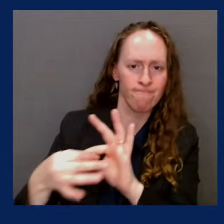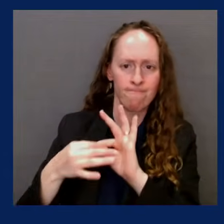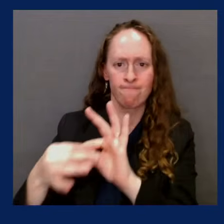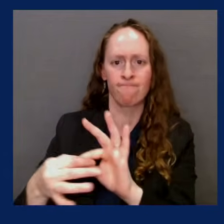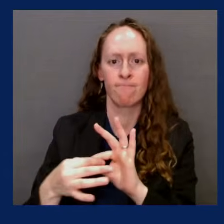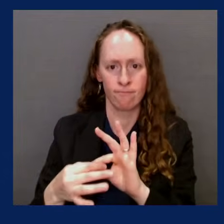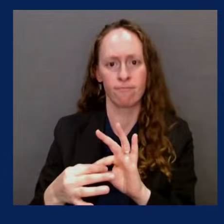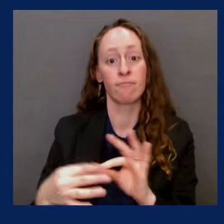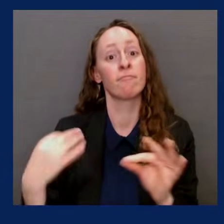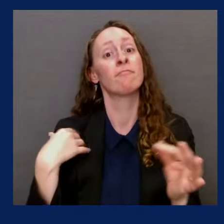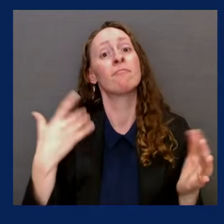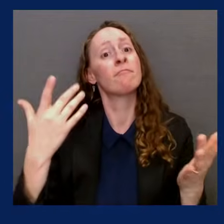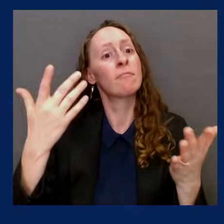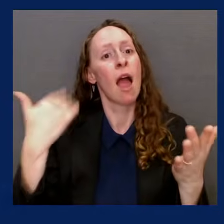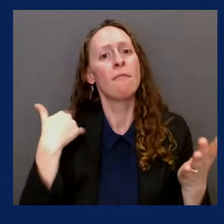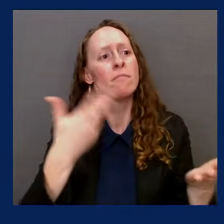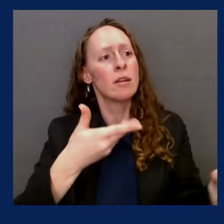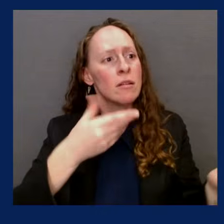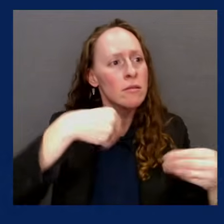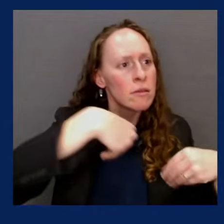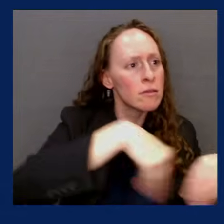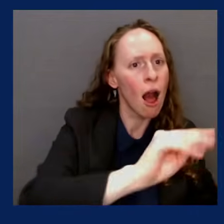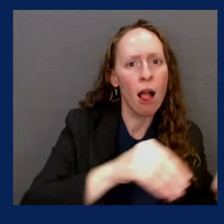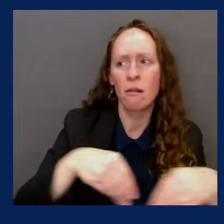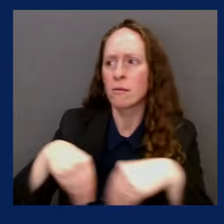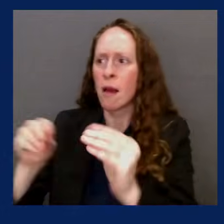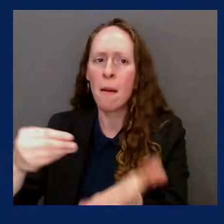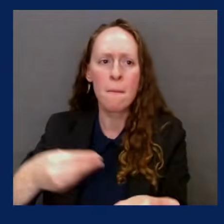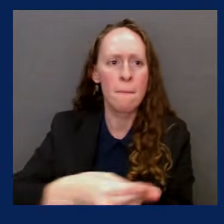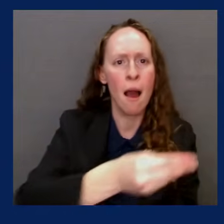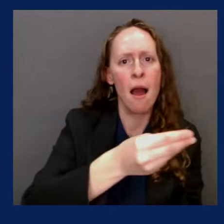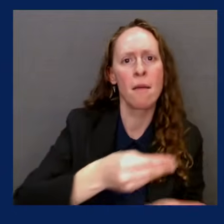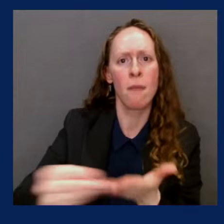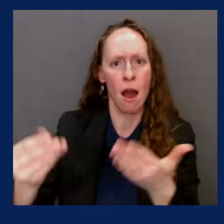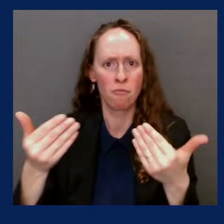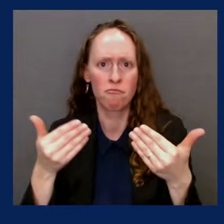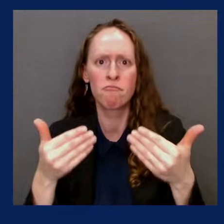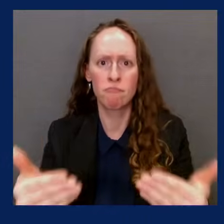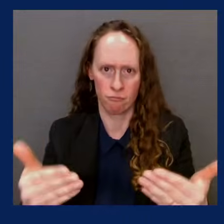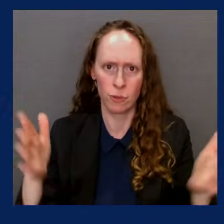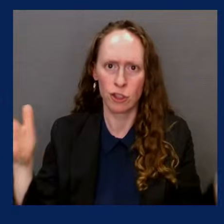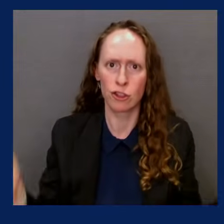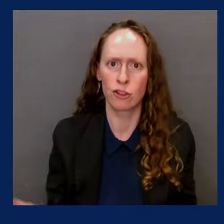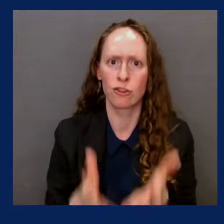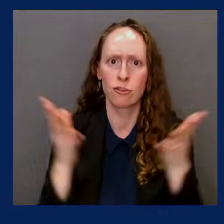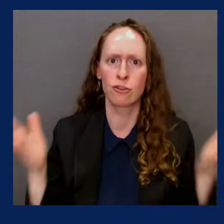The compact lays the foundation for our two countries to advance climate and clean energy action this decade,